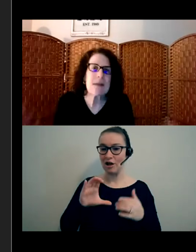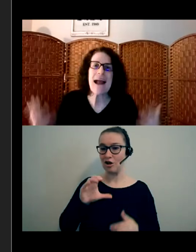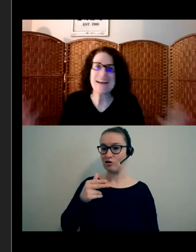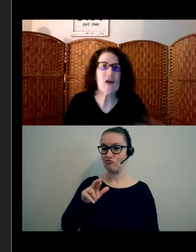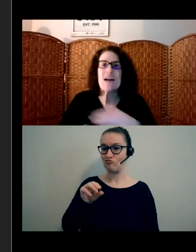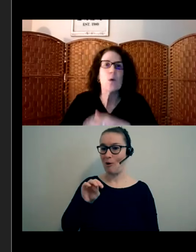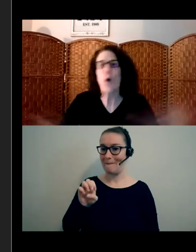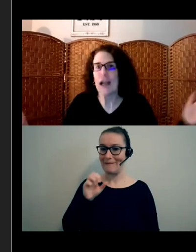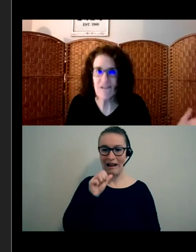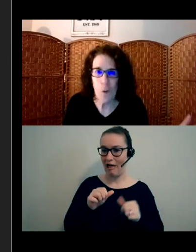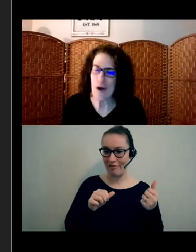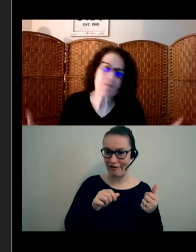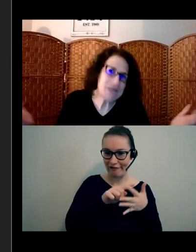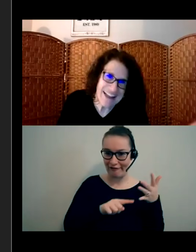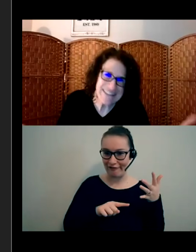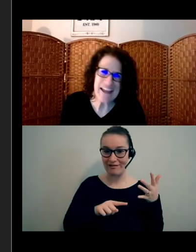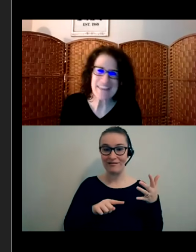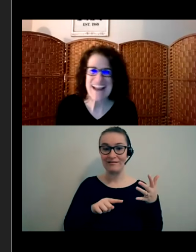by now it would work everywhere, but that's not the case.